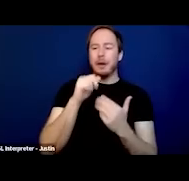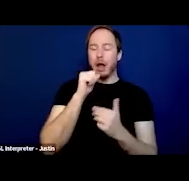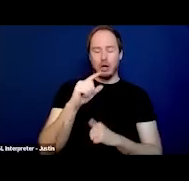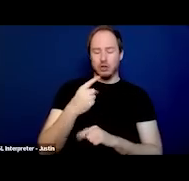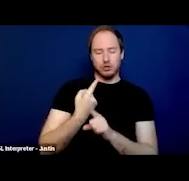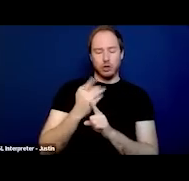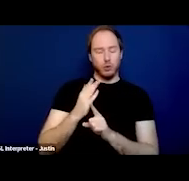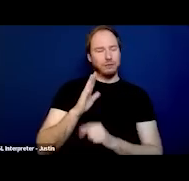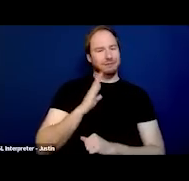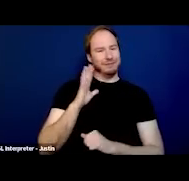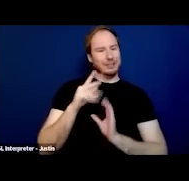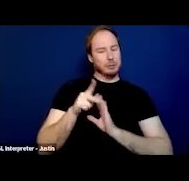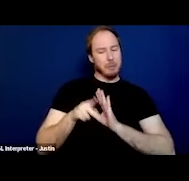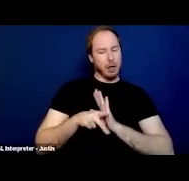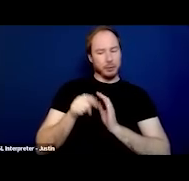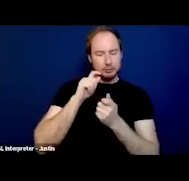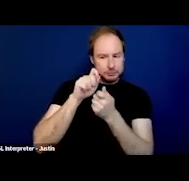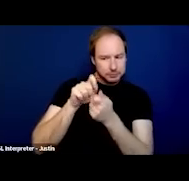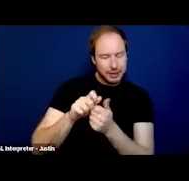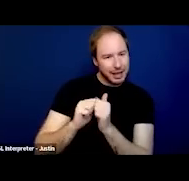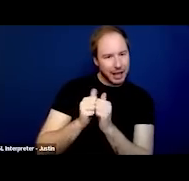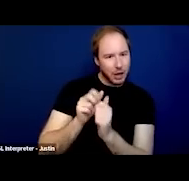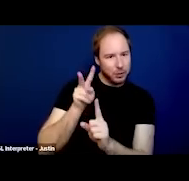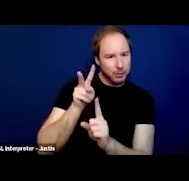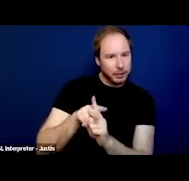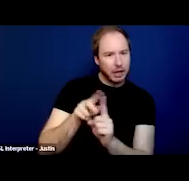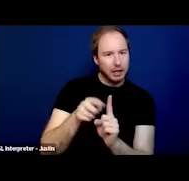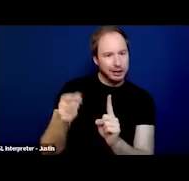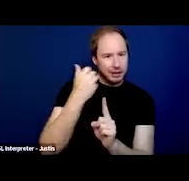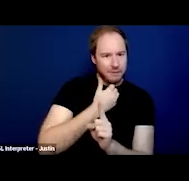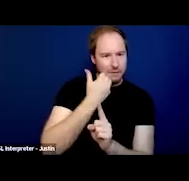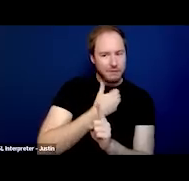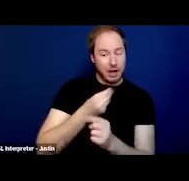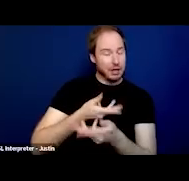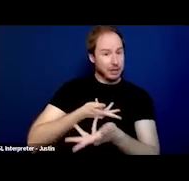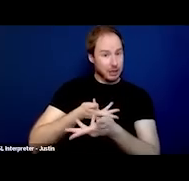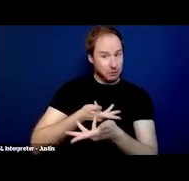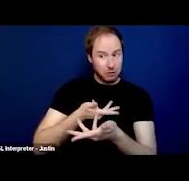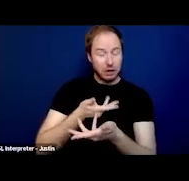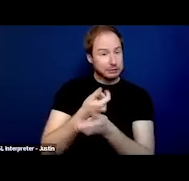but really the minutia of your daily work and your interactions between staff,